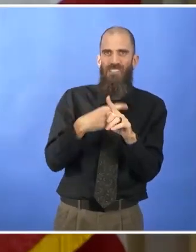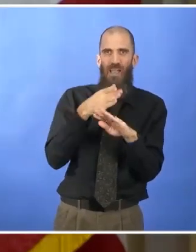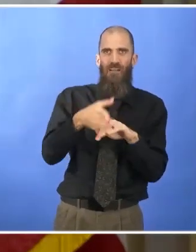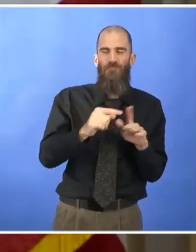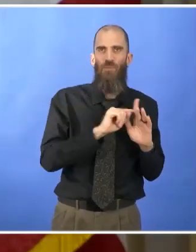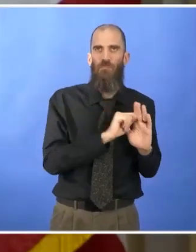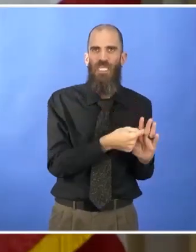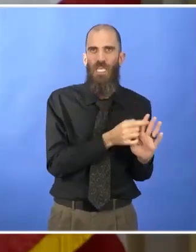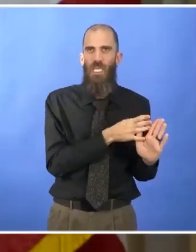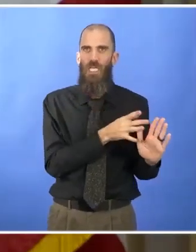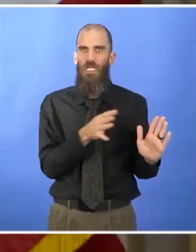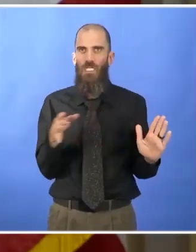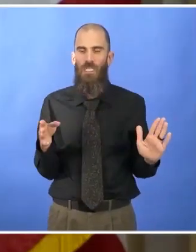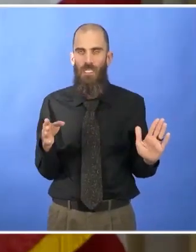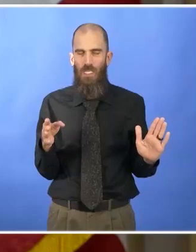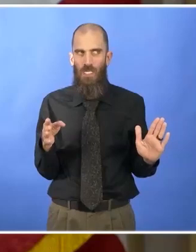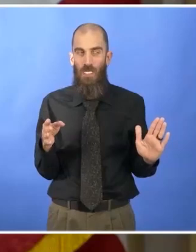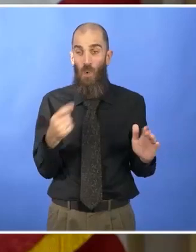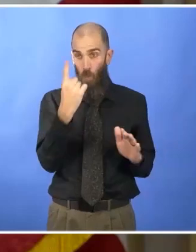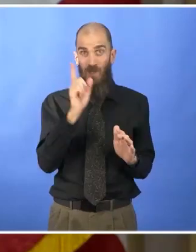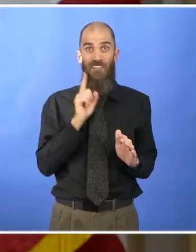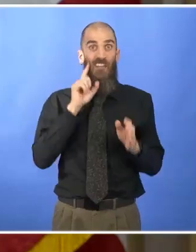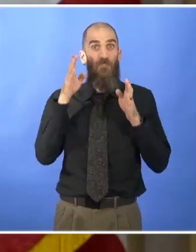PREVIOUSLY AN INMATE TOLD US HE WAS ALWAYS THE LAST TO HEAR